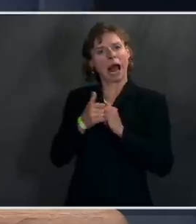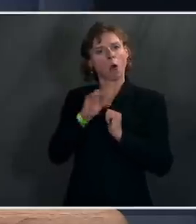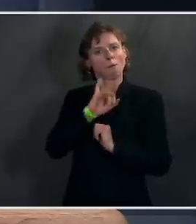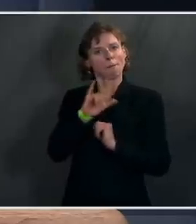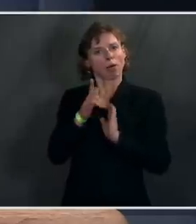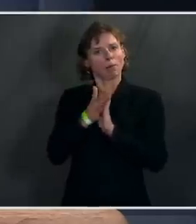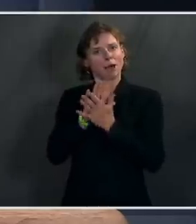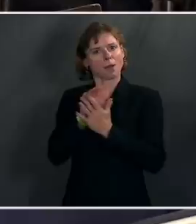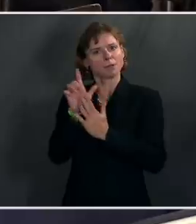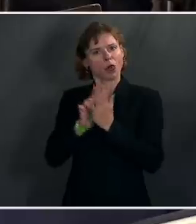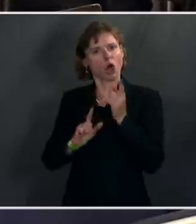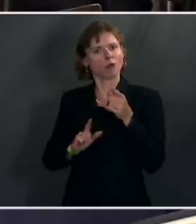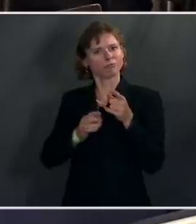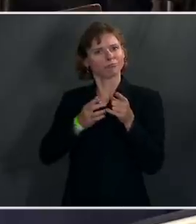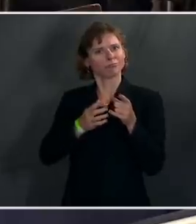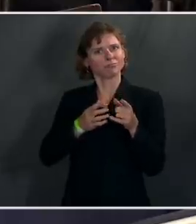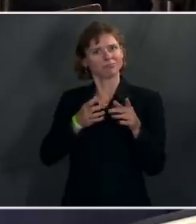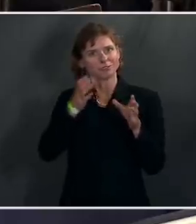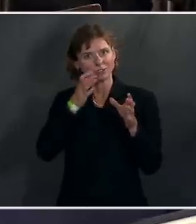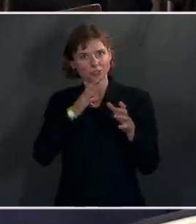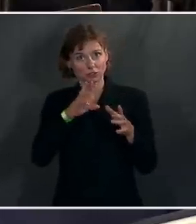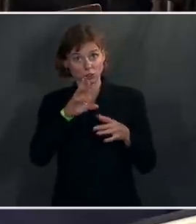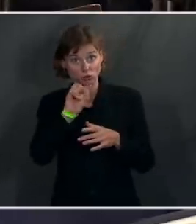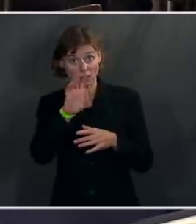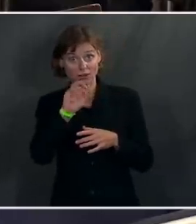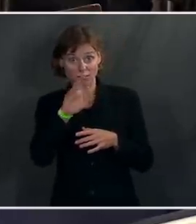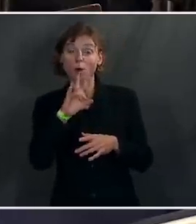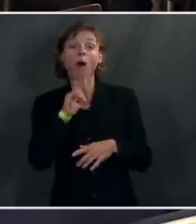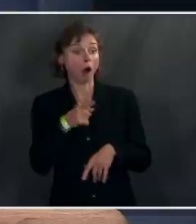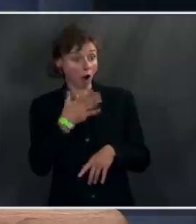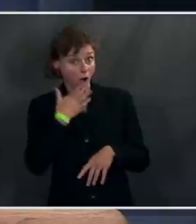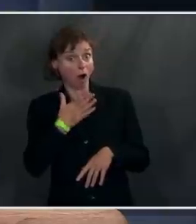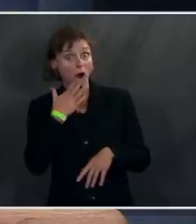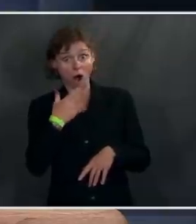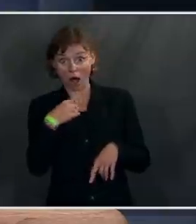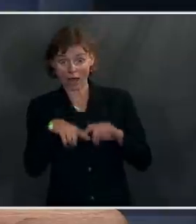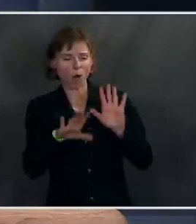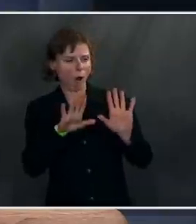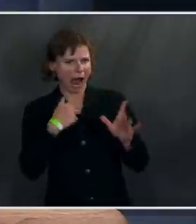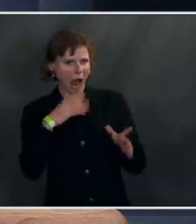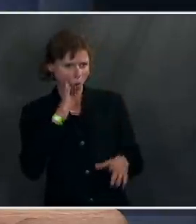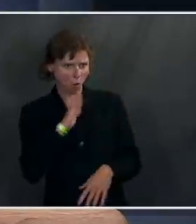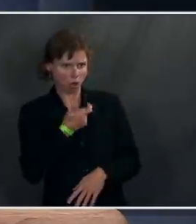The Press: I have a 17-part reconciliation instructions question. Ms. Psaki: Oh, good. I can't wait. We'll all tune in for it.